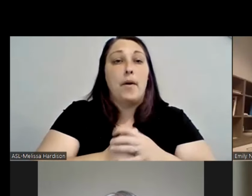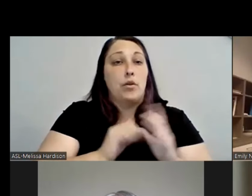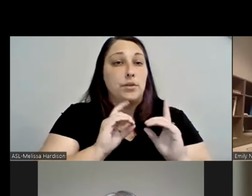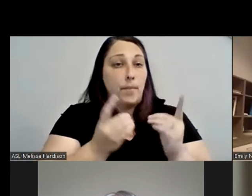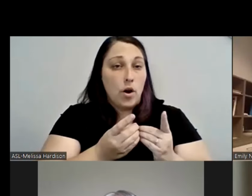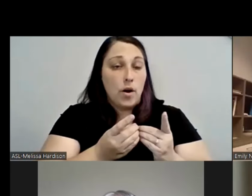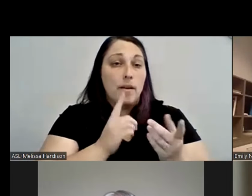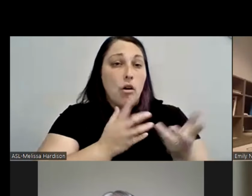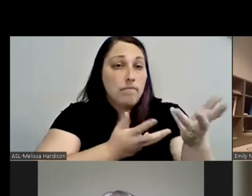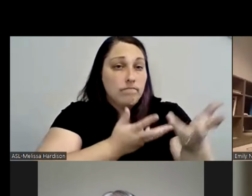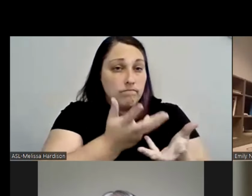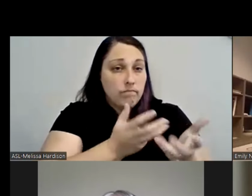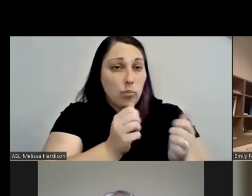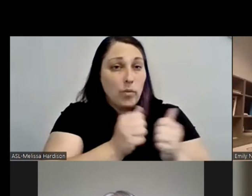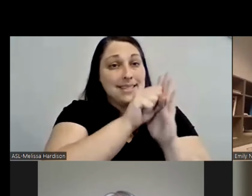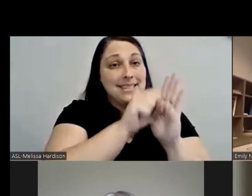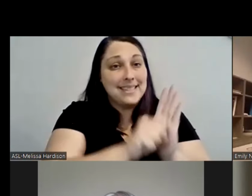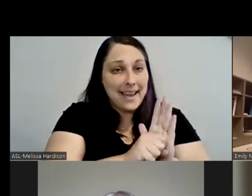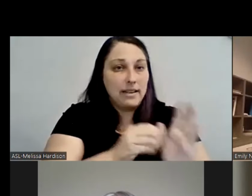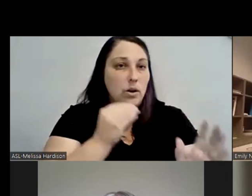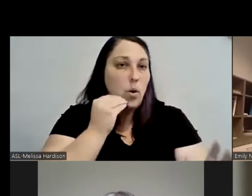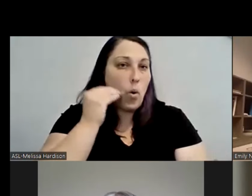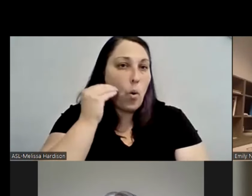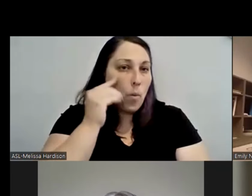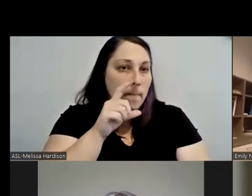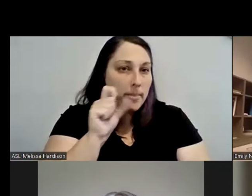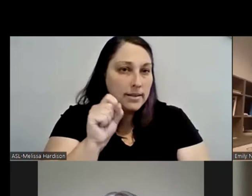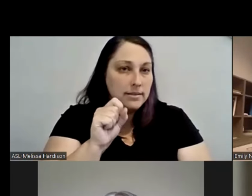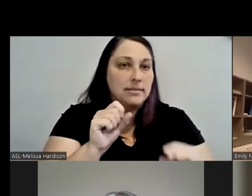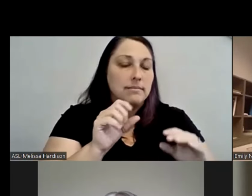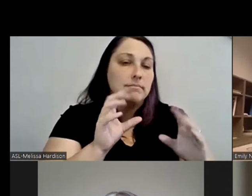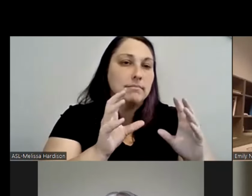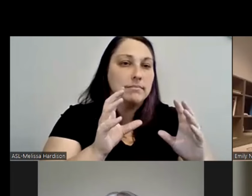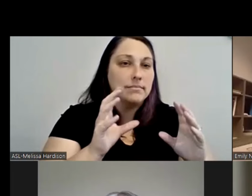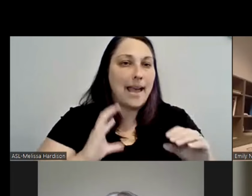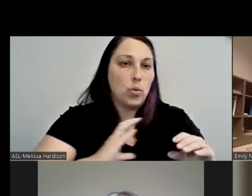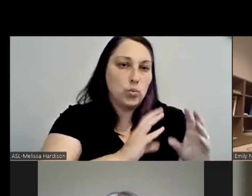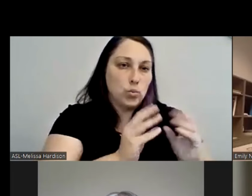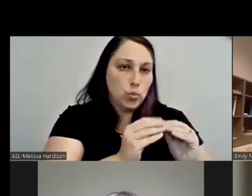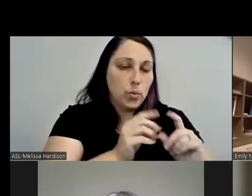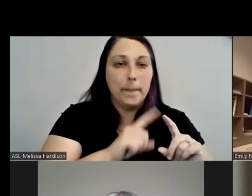To support caregivers, and to make it easier for someone who is living with an older person, or someone who comes in.